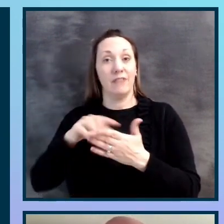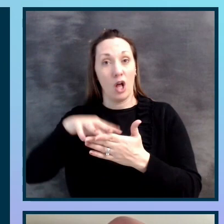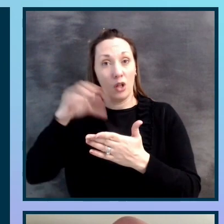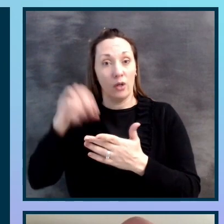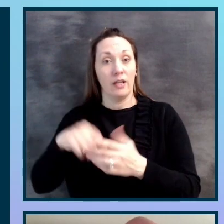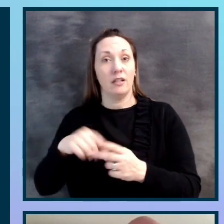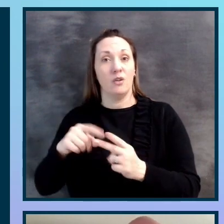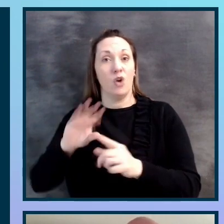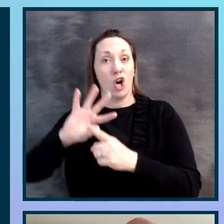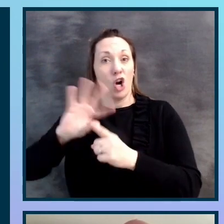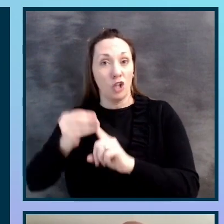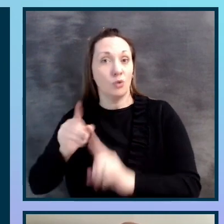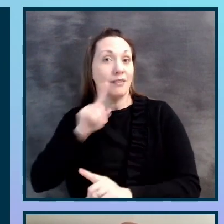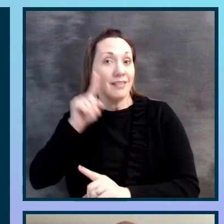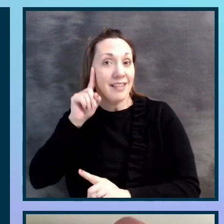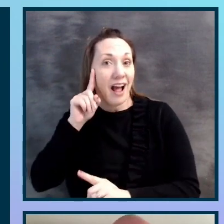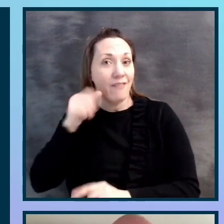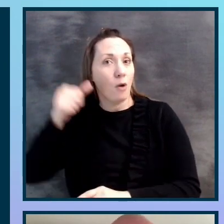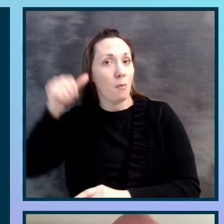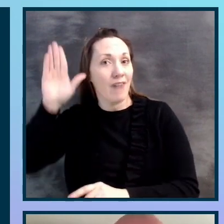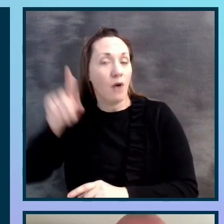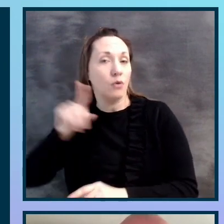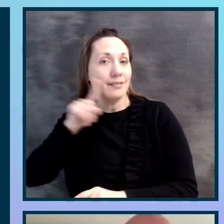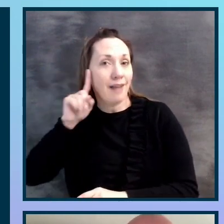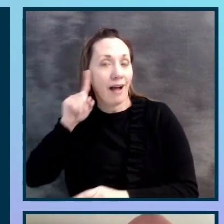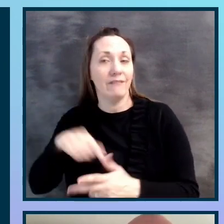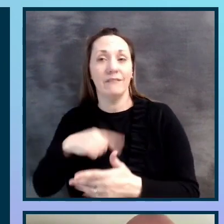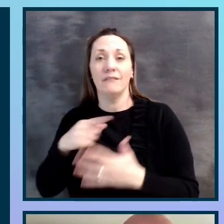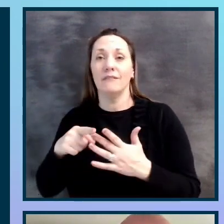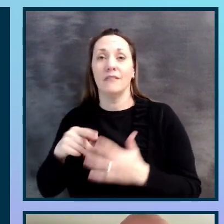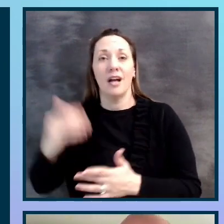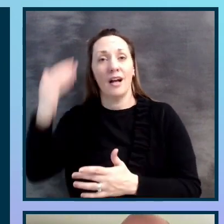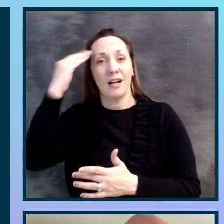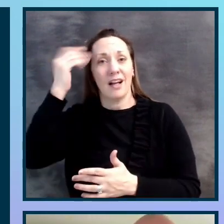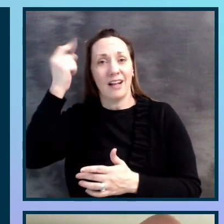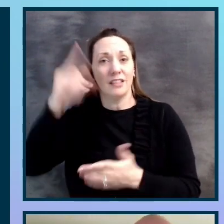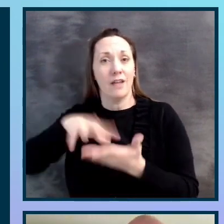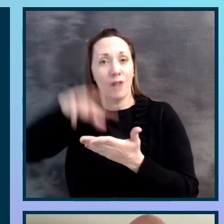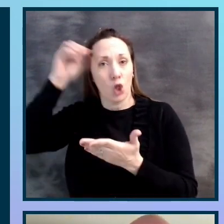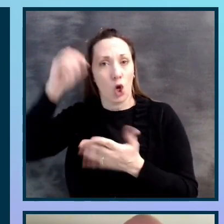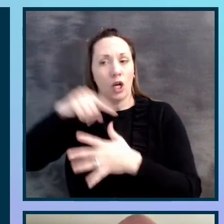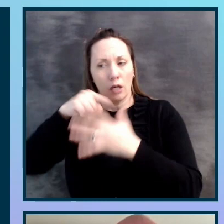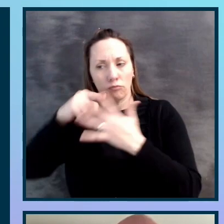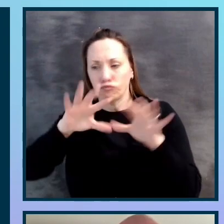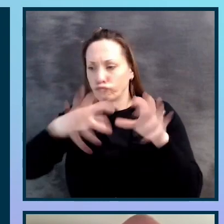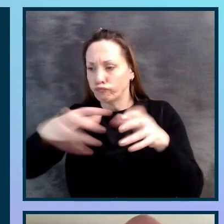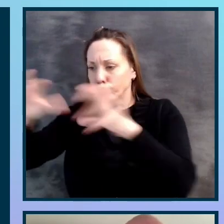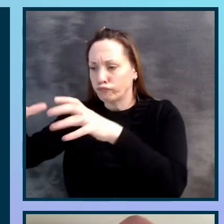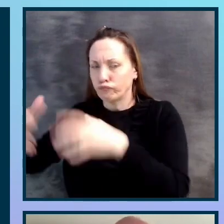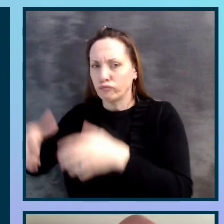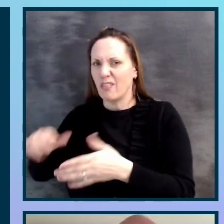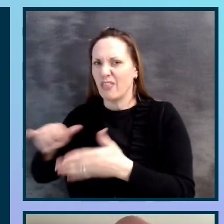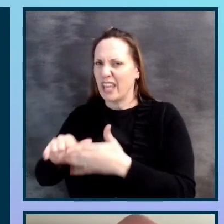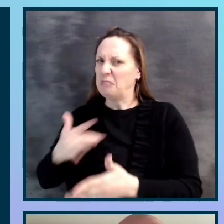or profoundly deaf, cognitive and learning groups, and more, you're looking somewhere around the 26%